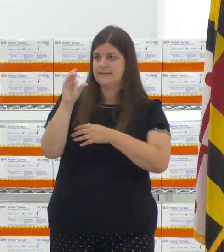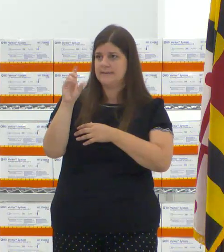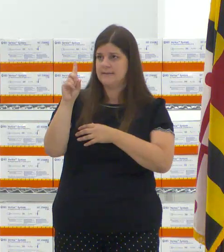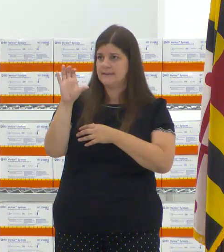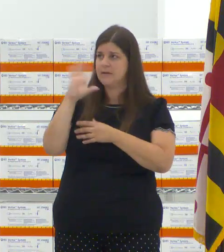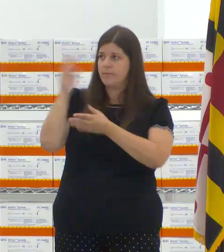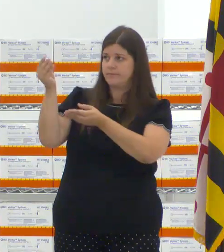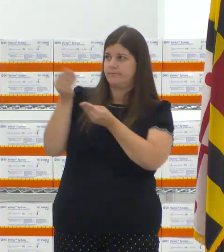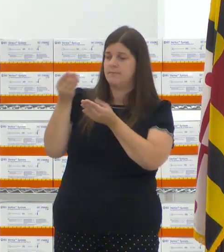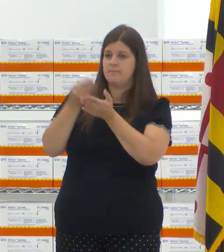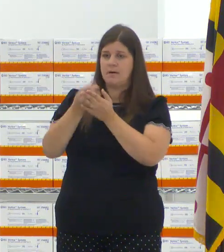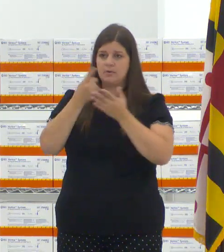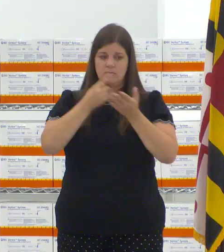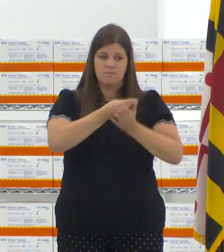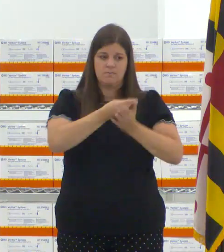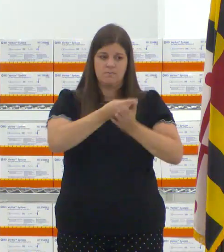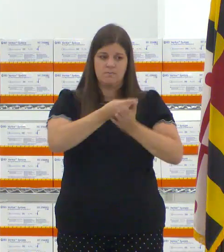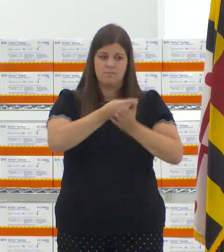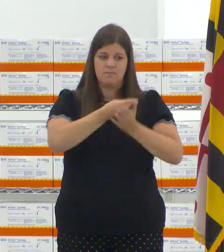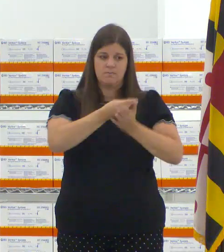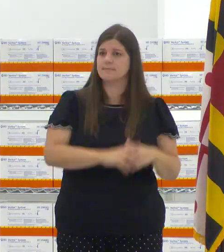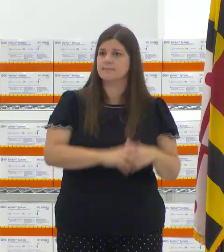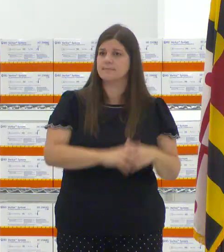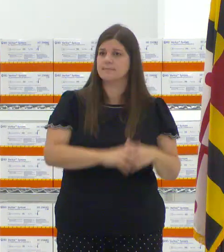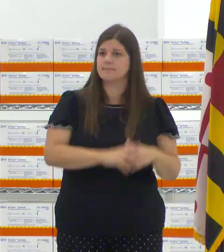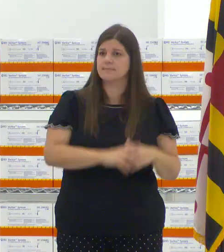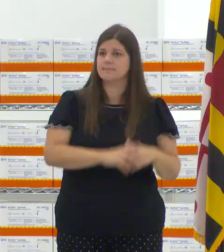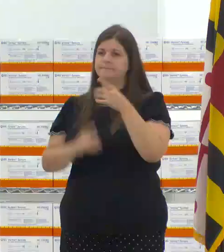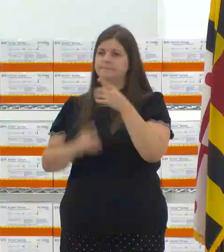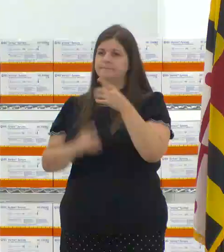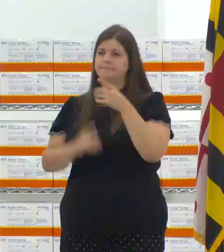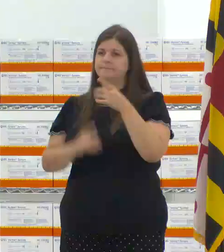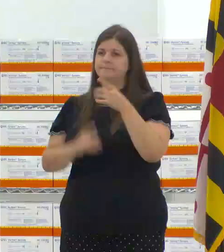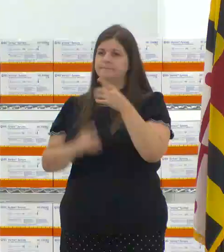We're going to get them into utilization as soon as we get the first supply, which I think is days away. We